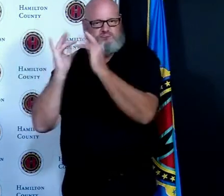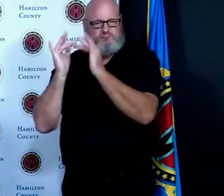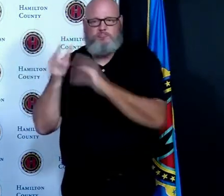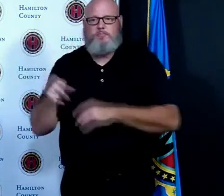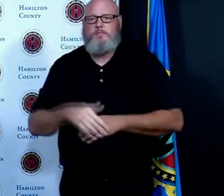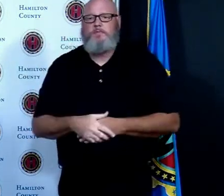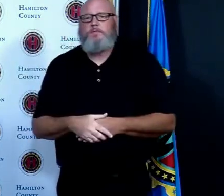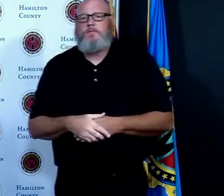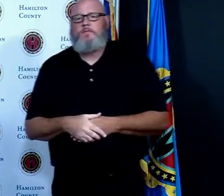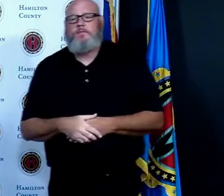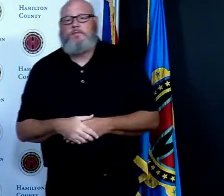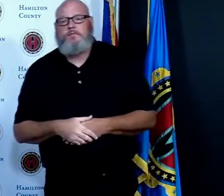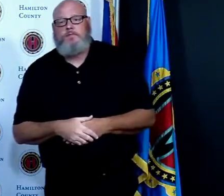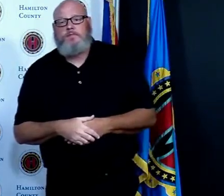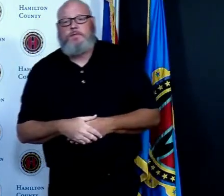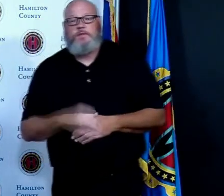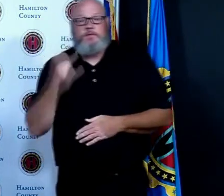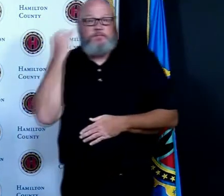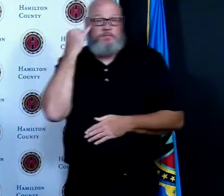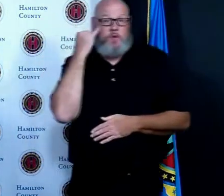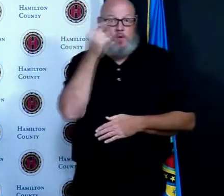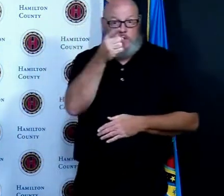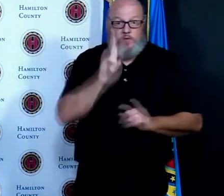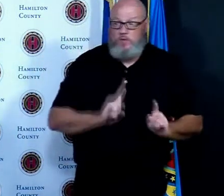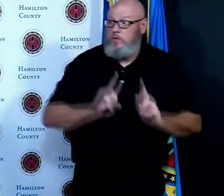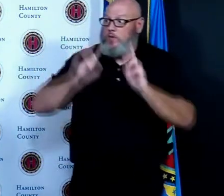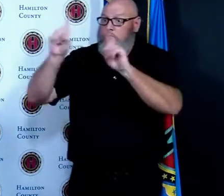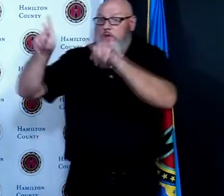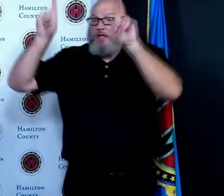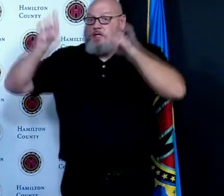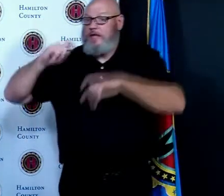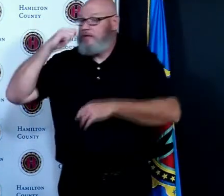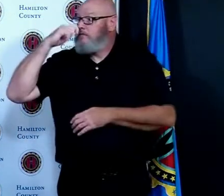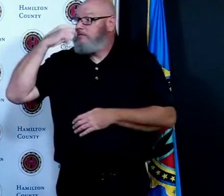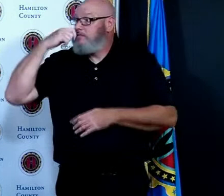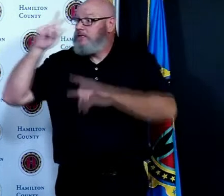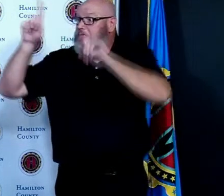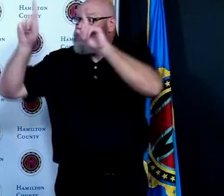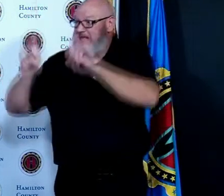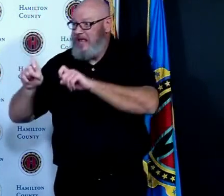asking you to please stay home until you get those test results the very last thing we want is for